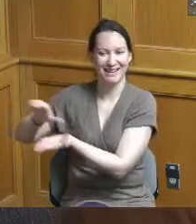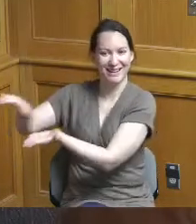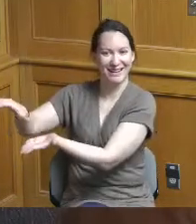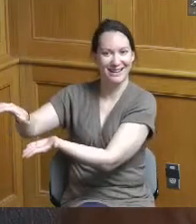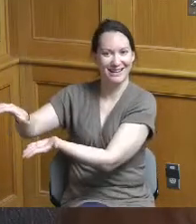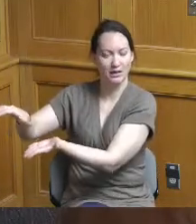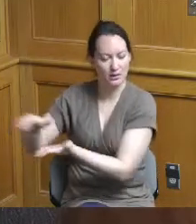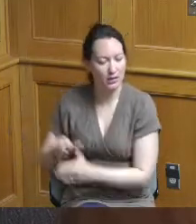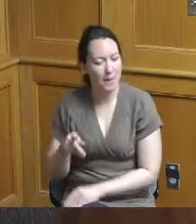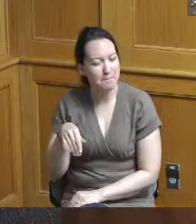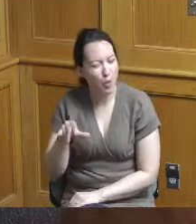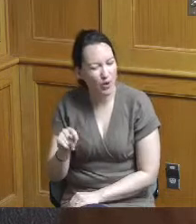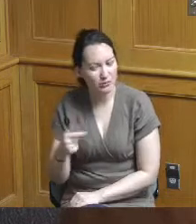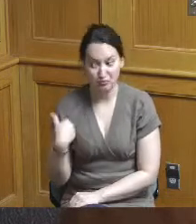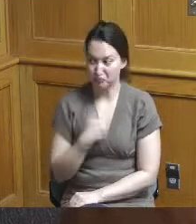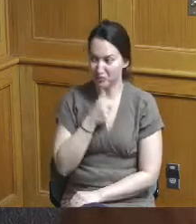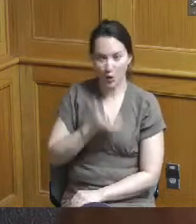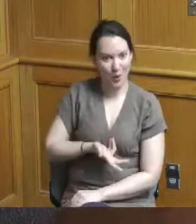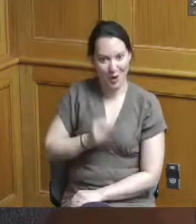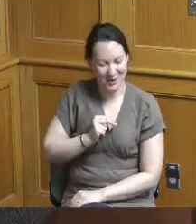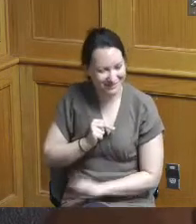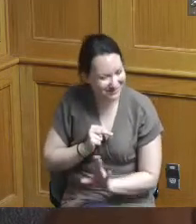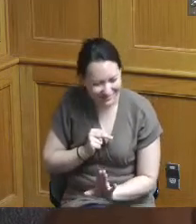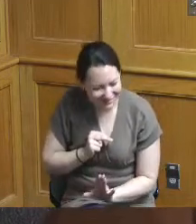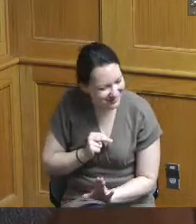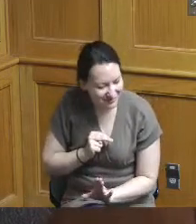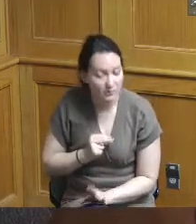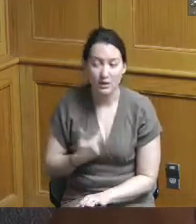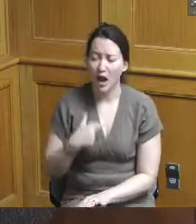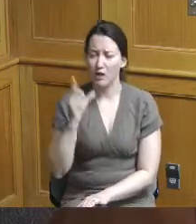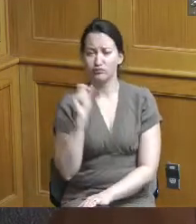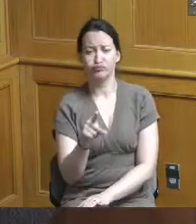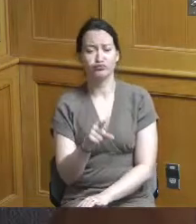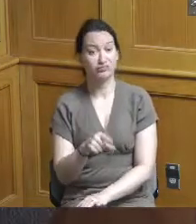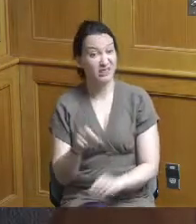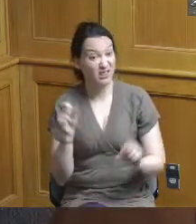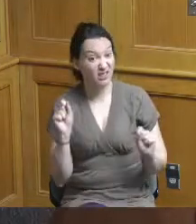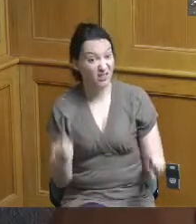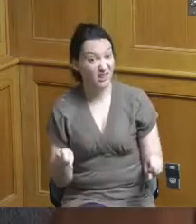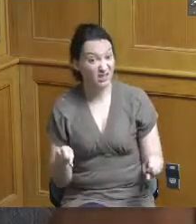for Port Authority we don't even own the property I even asked about candidates can it be a way we